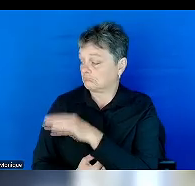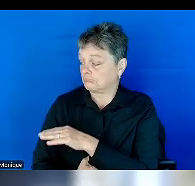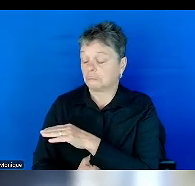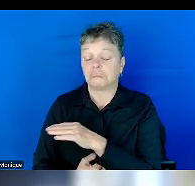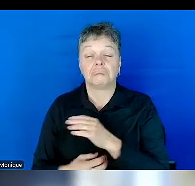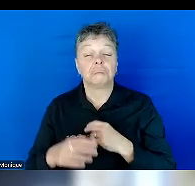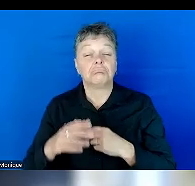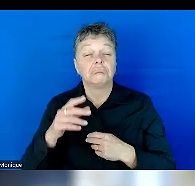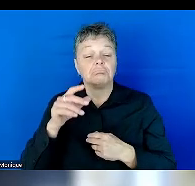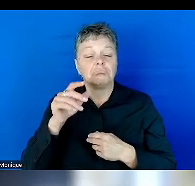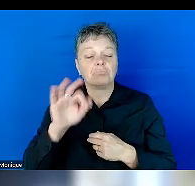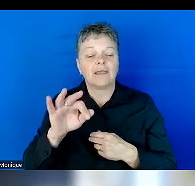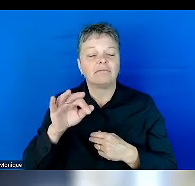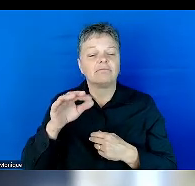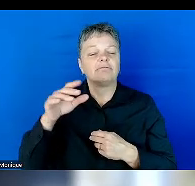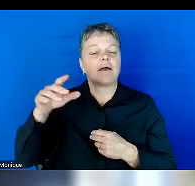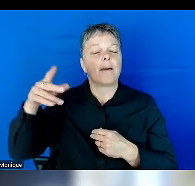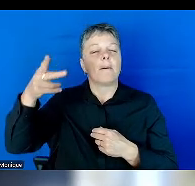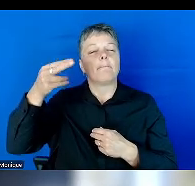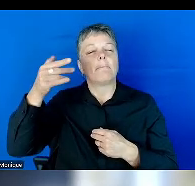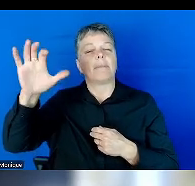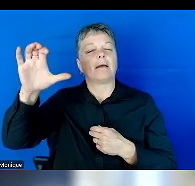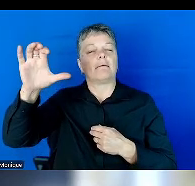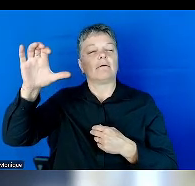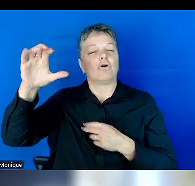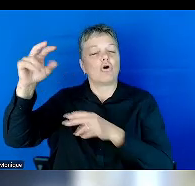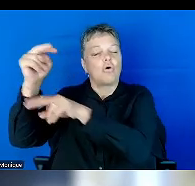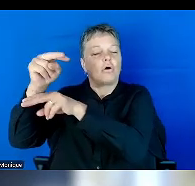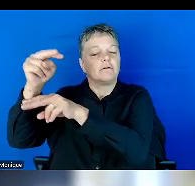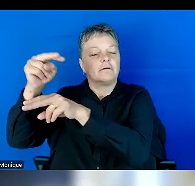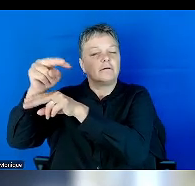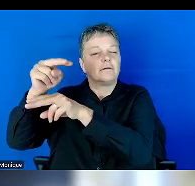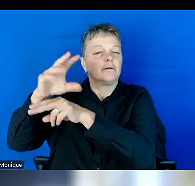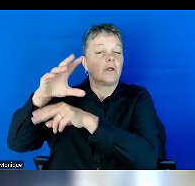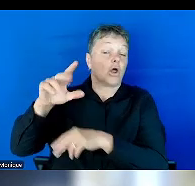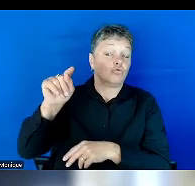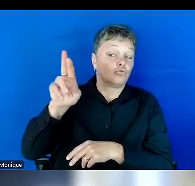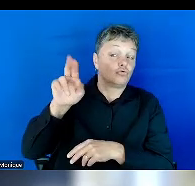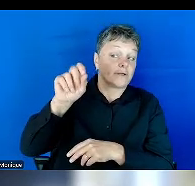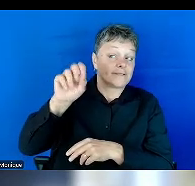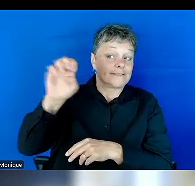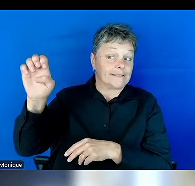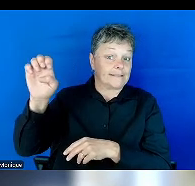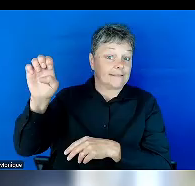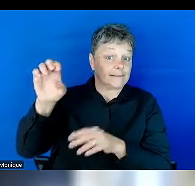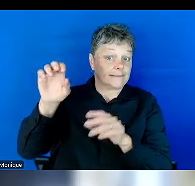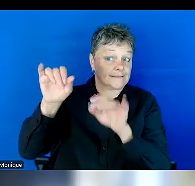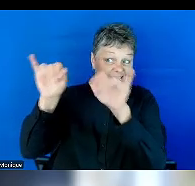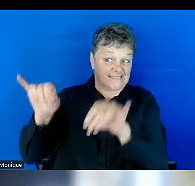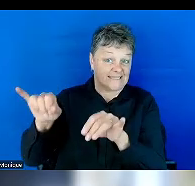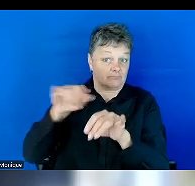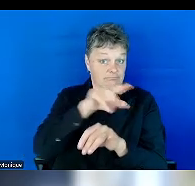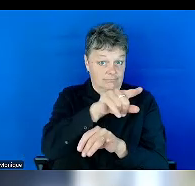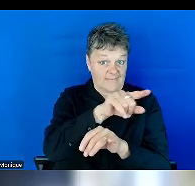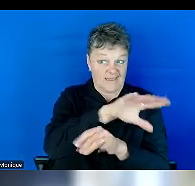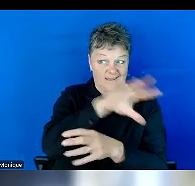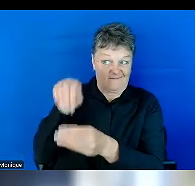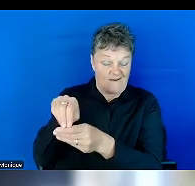public guardian trustee and they're having issues with the public guardian trustee or PGT for short